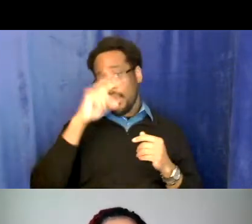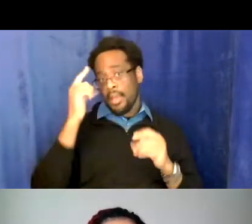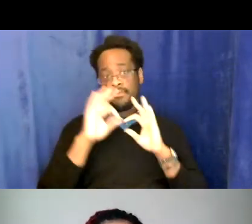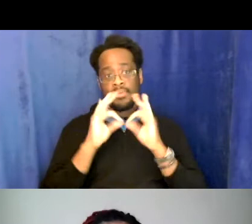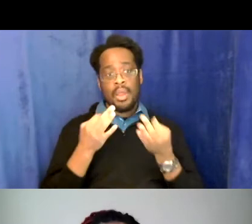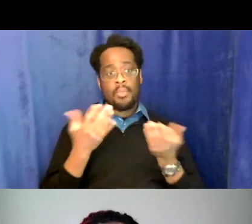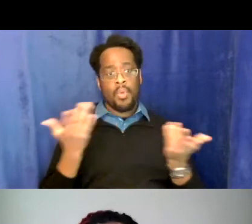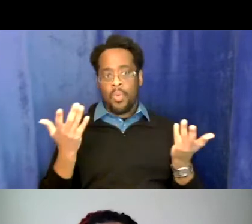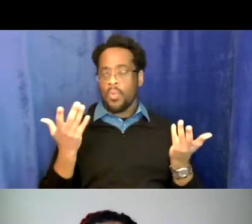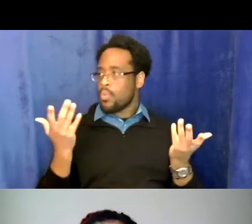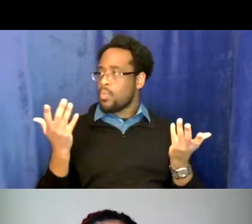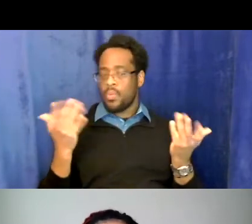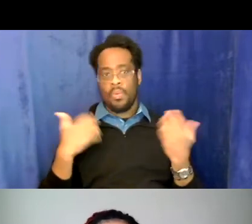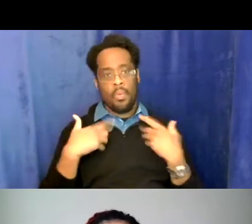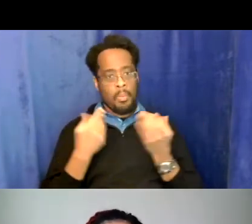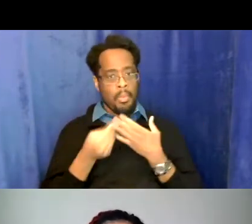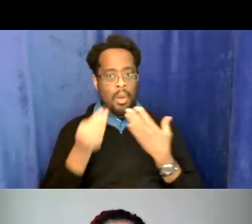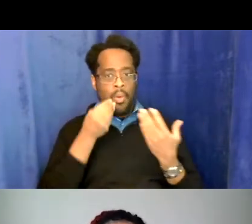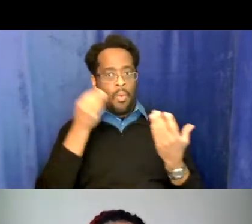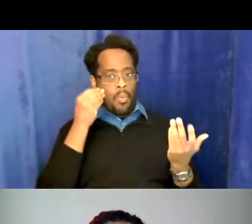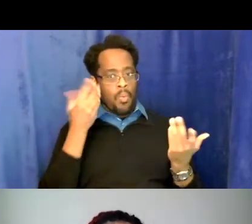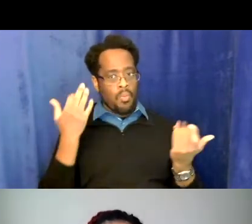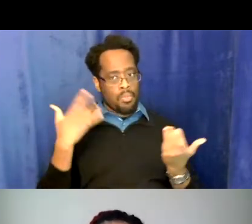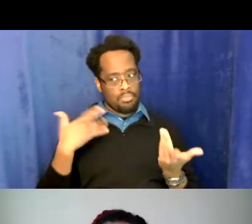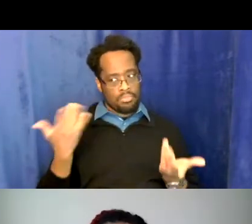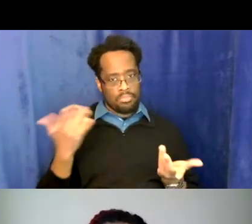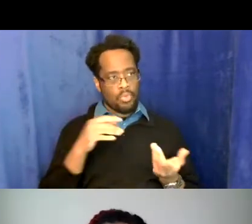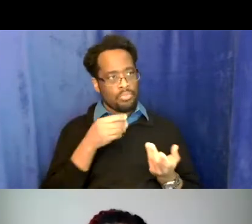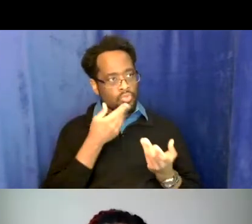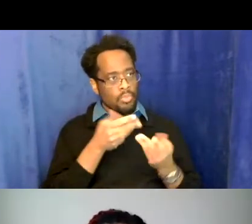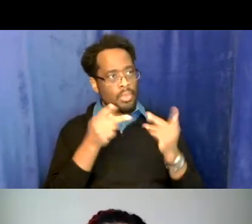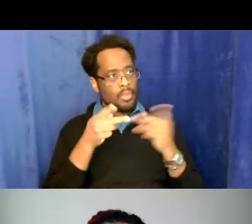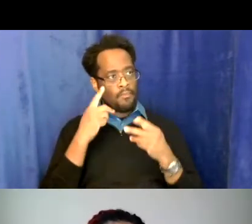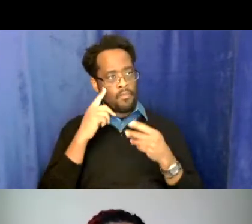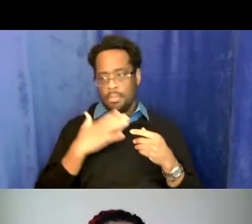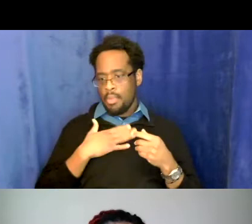There were black families who wanted to purchase property. They wanted to buy their own home.